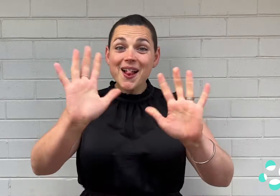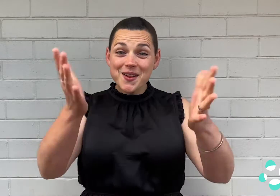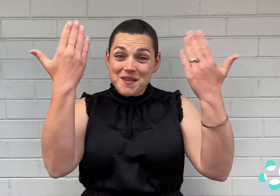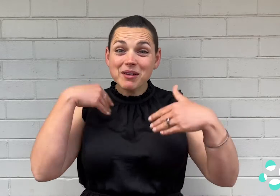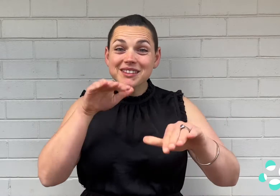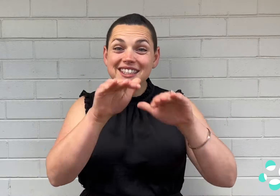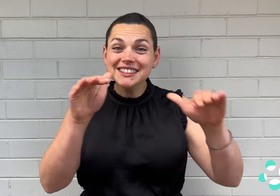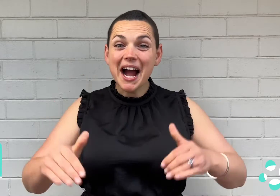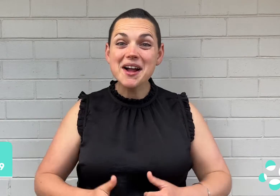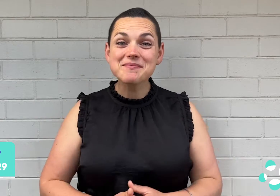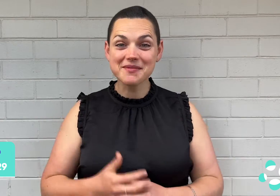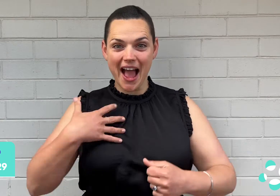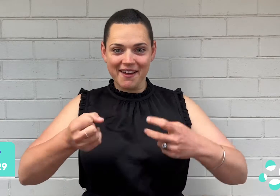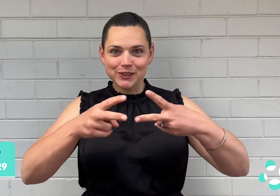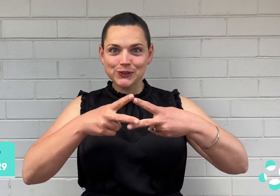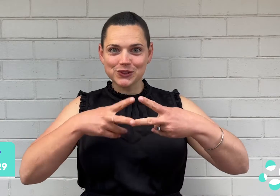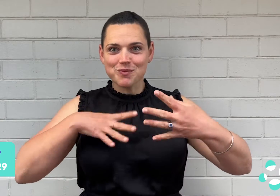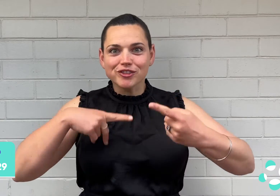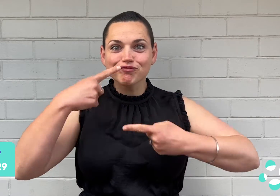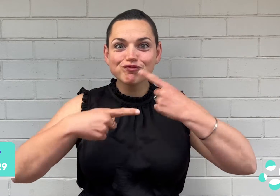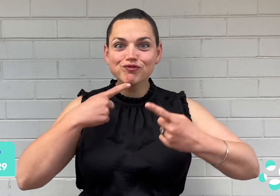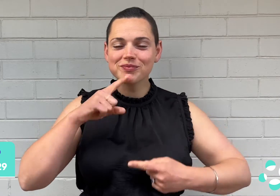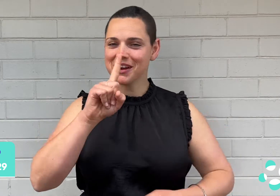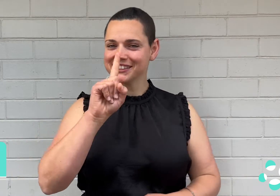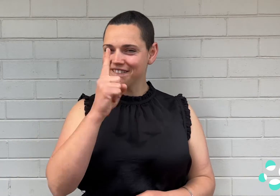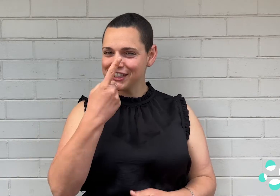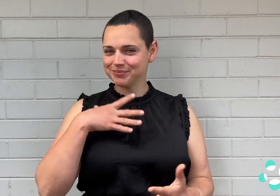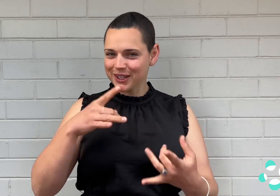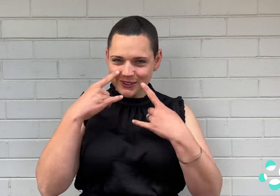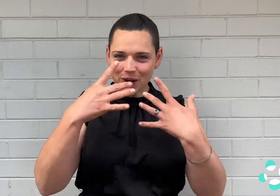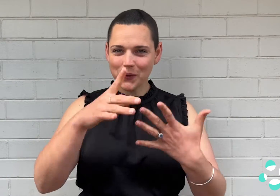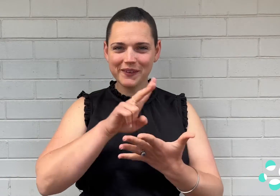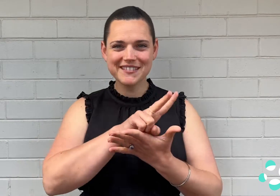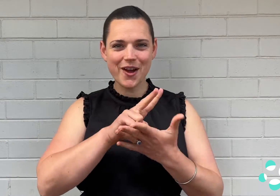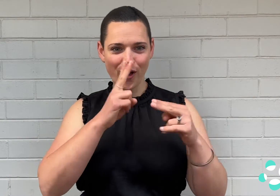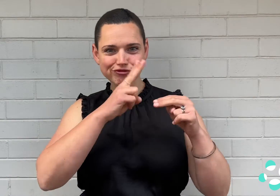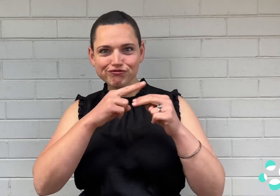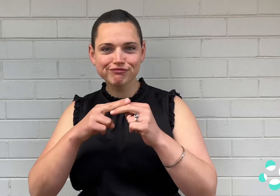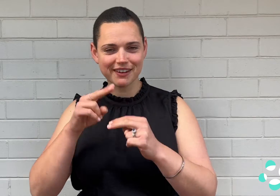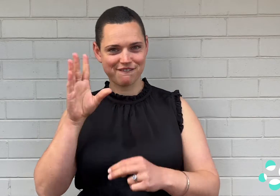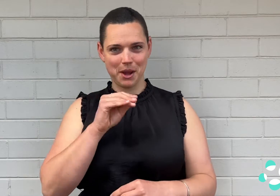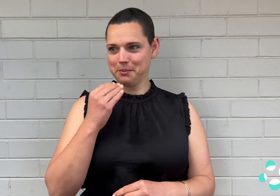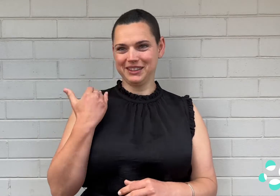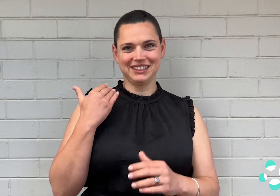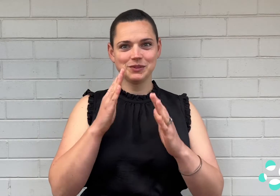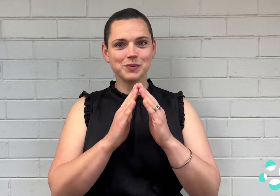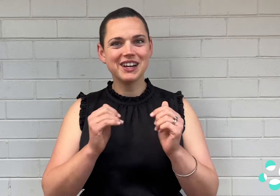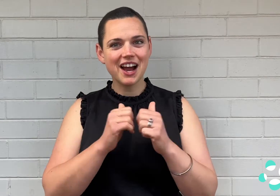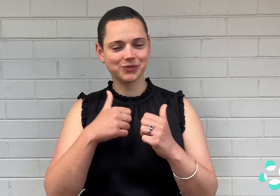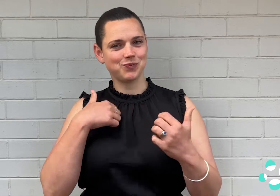Hello and welcome to The Tap. I have two topics I want to talk about, but first, I will show you a video from last weekend